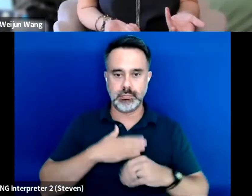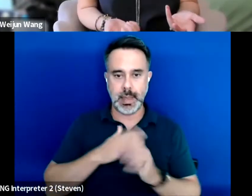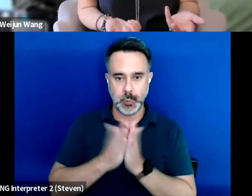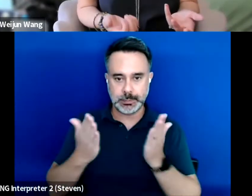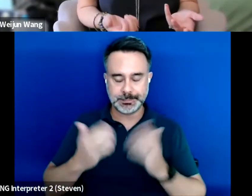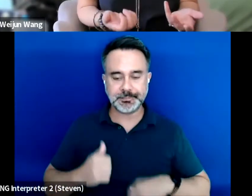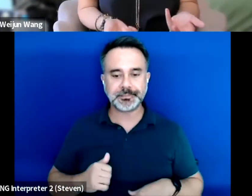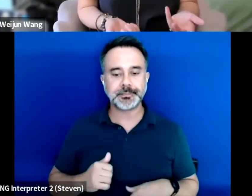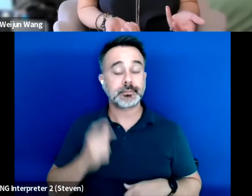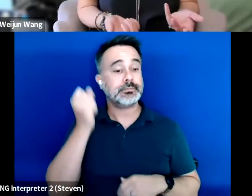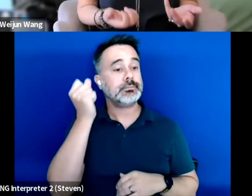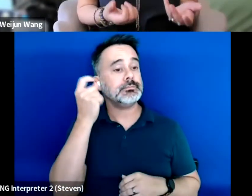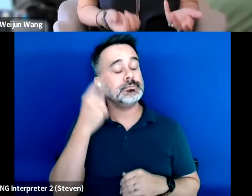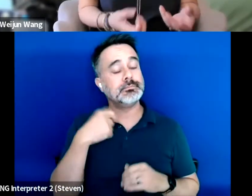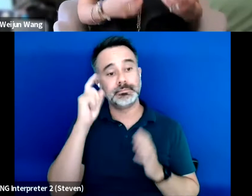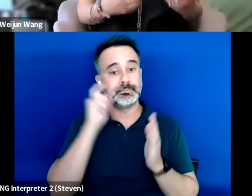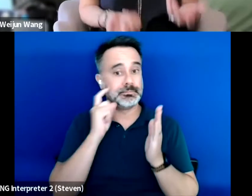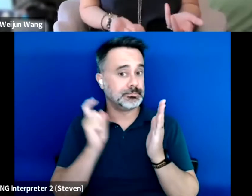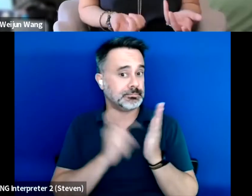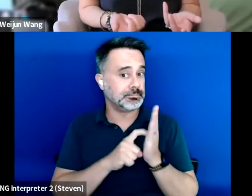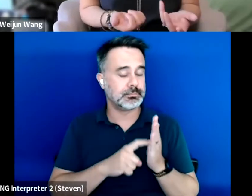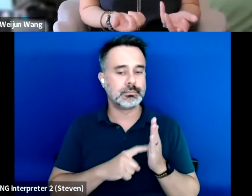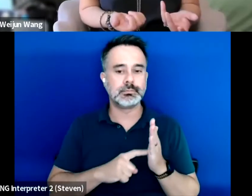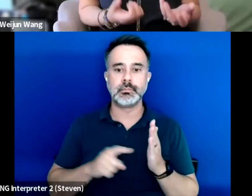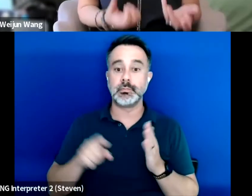I do things and I also have disability.